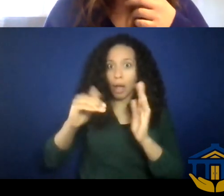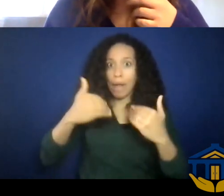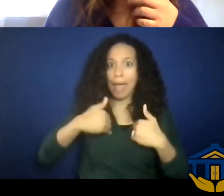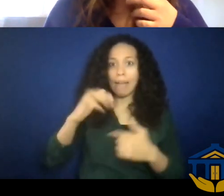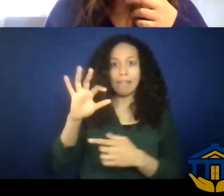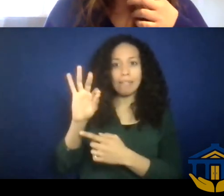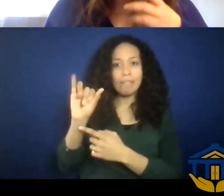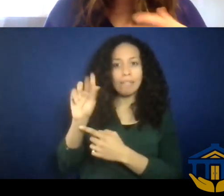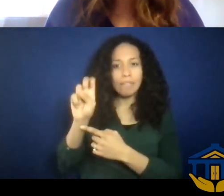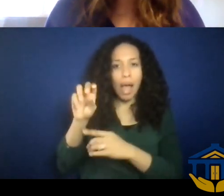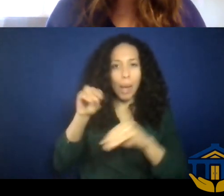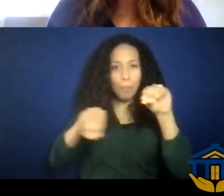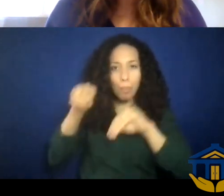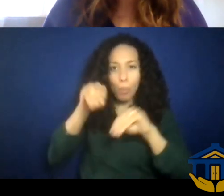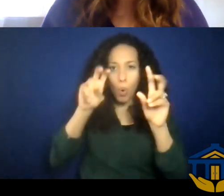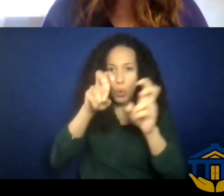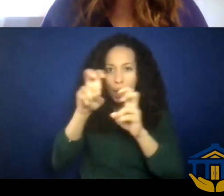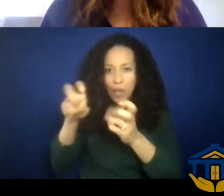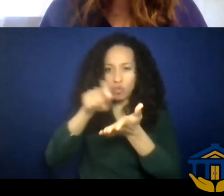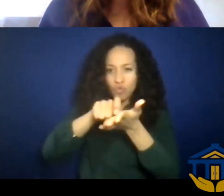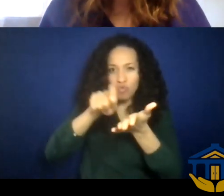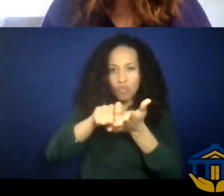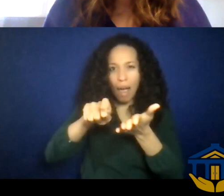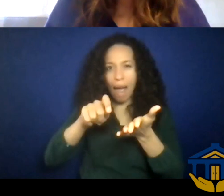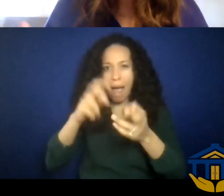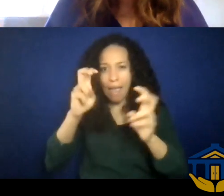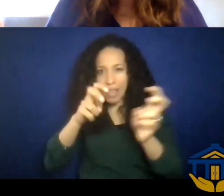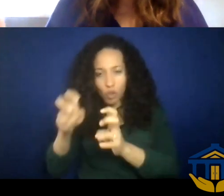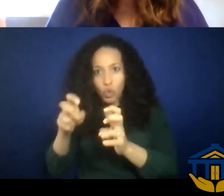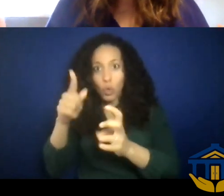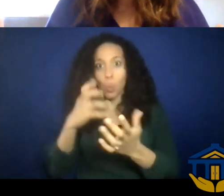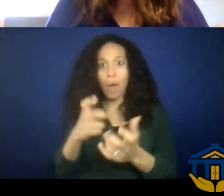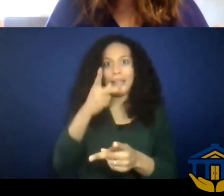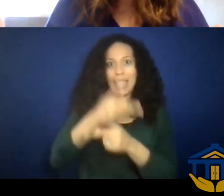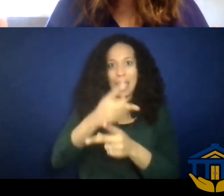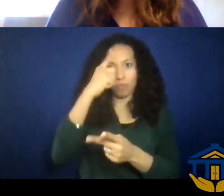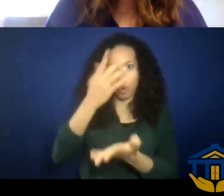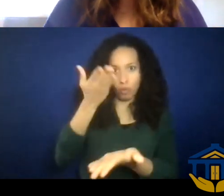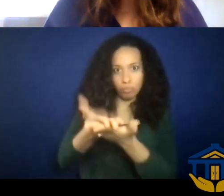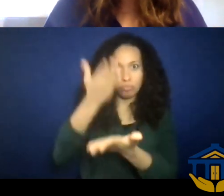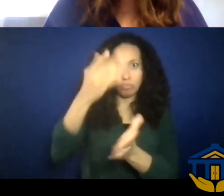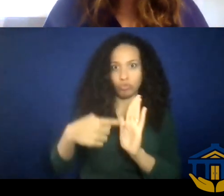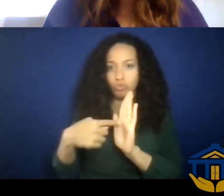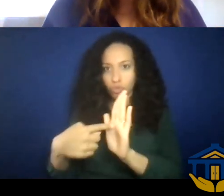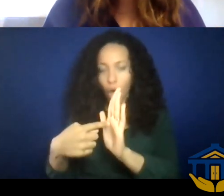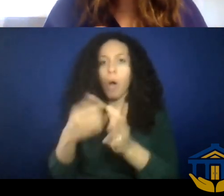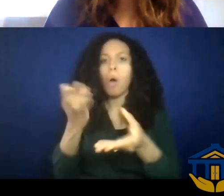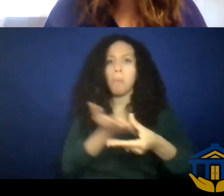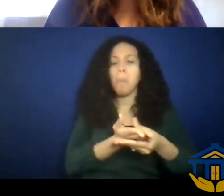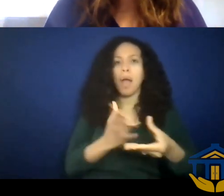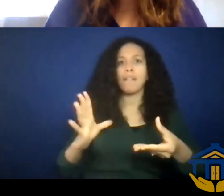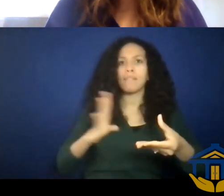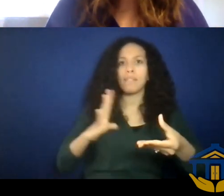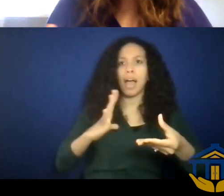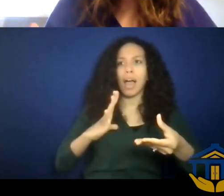wanted to keep record of. So parents often either keep very little, because it's overwhelming, or